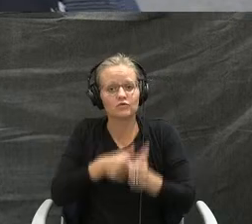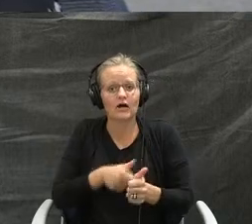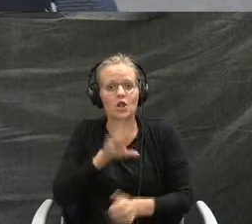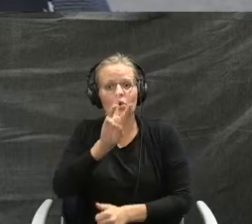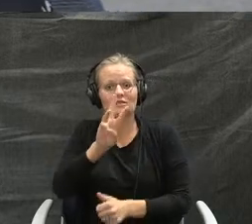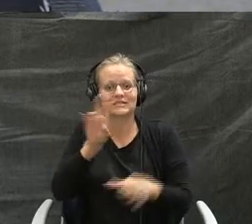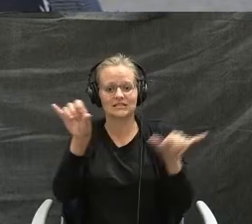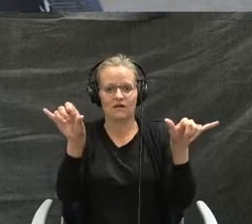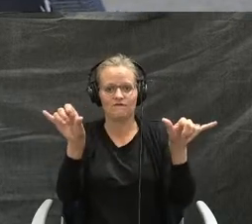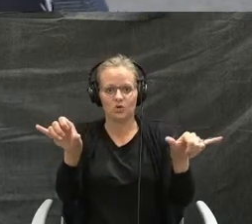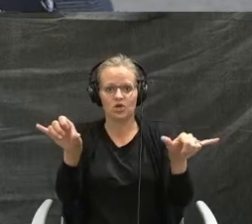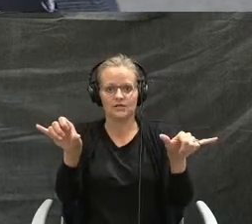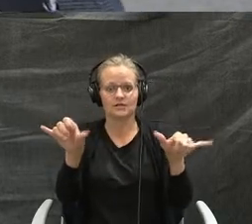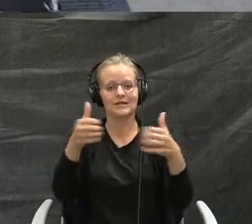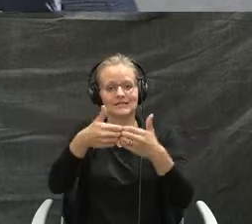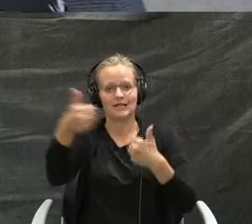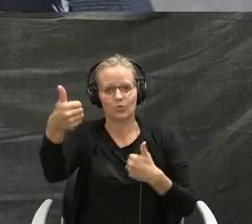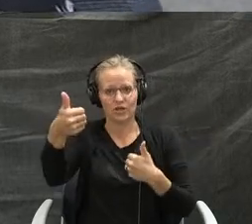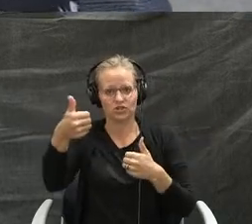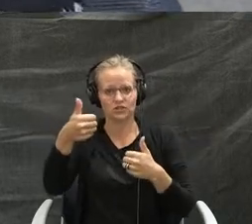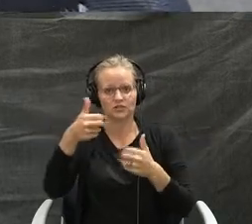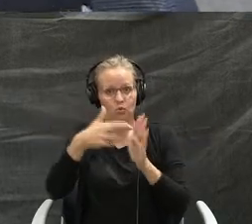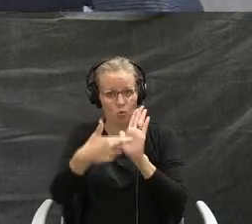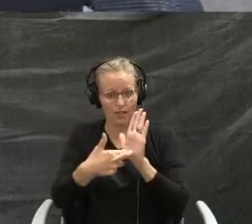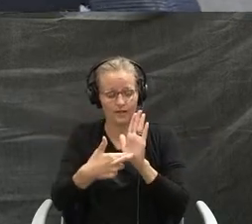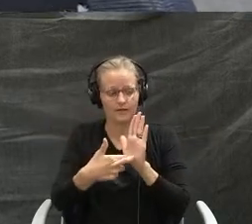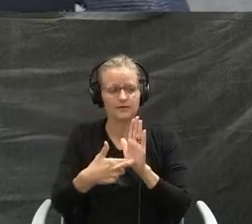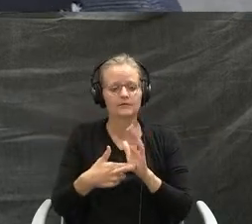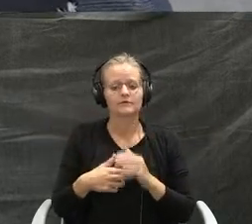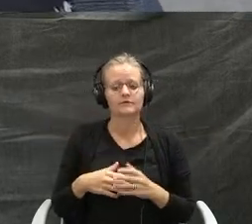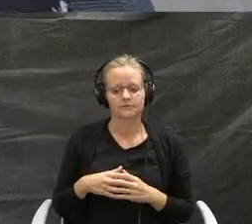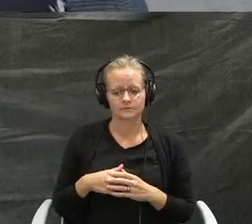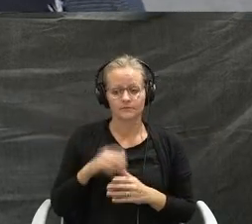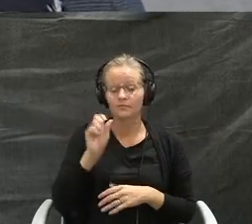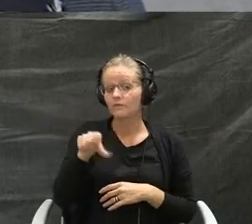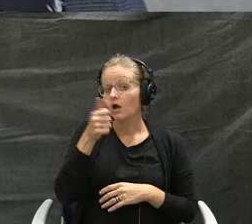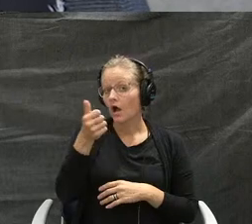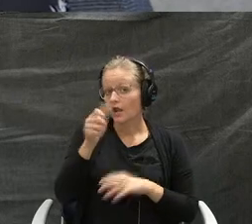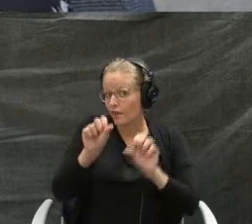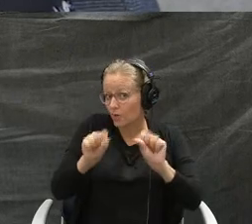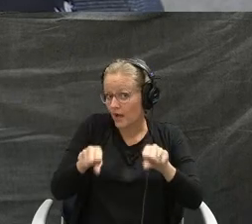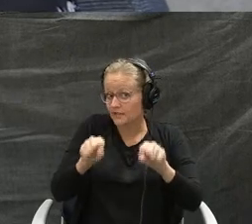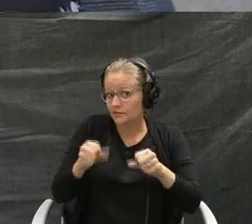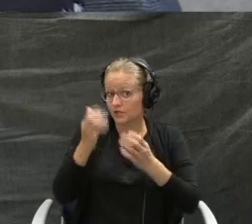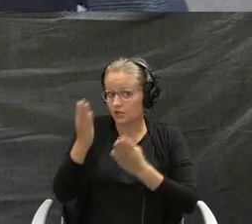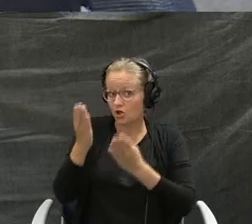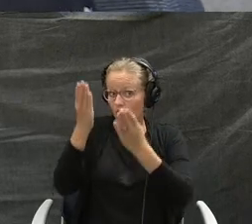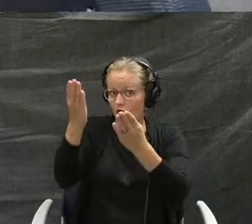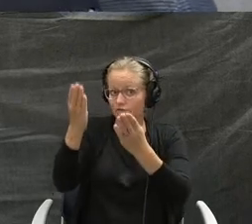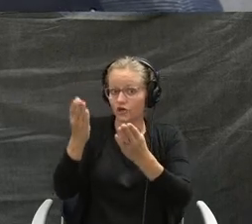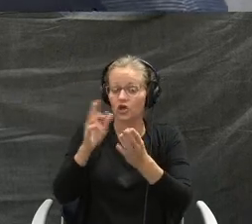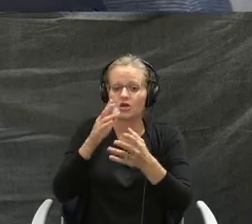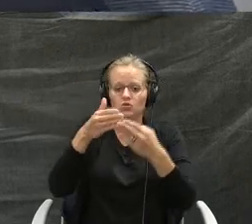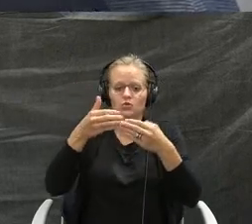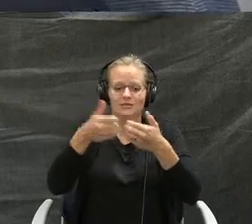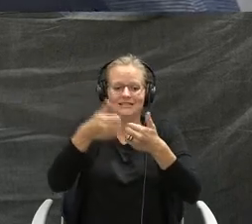#3 another possibility I would like to offer is to divide the school into three groups, but have each group in school for a